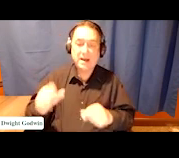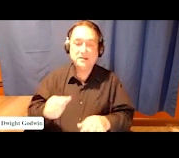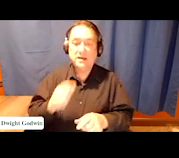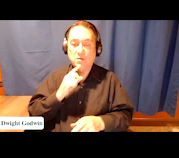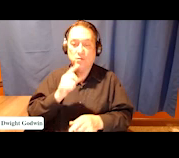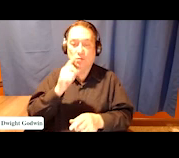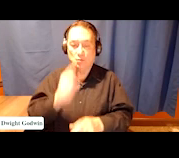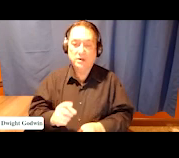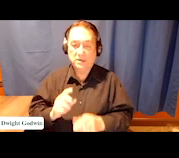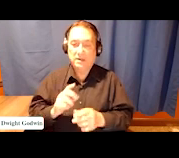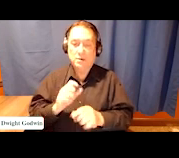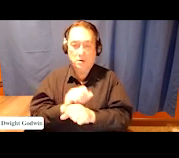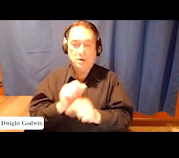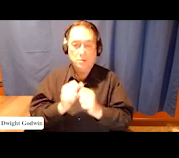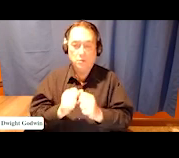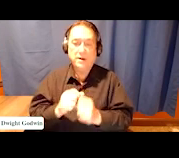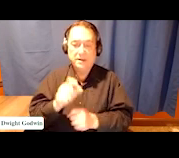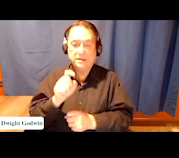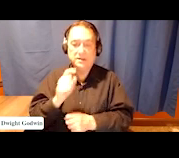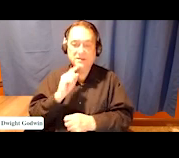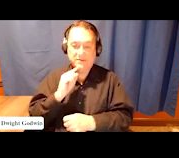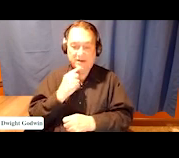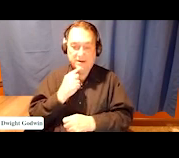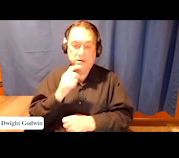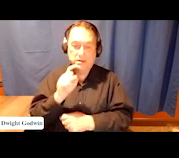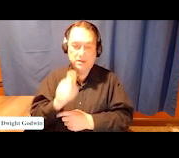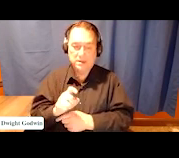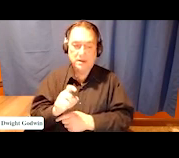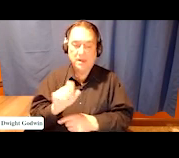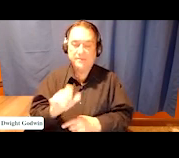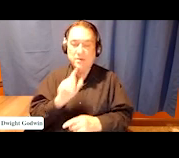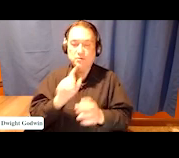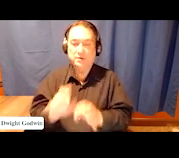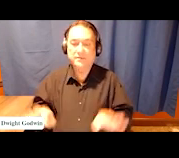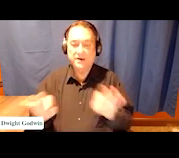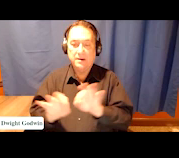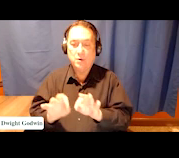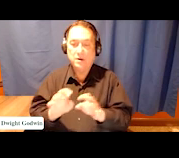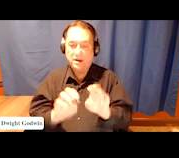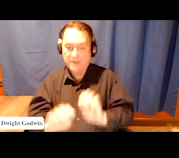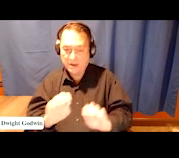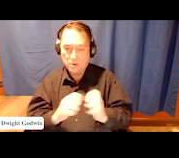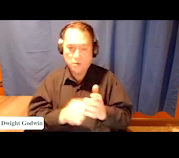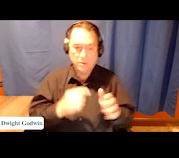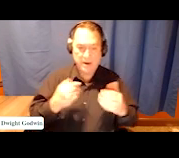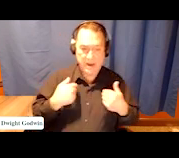that was just enhanced through this process of evaluating the services that were existing and through the increased demand for mental health services